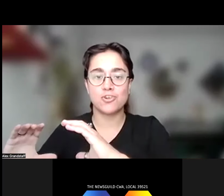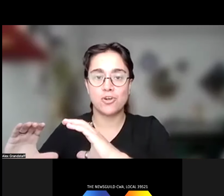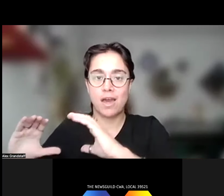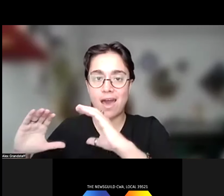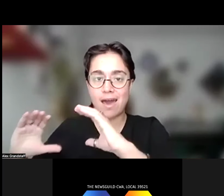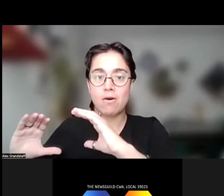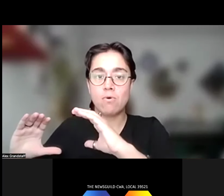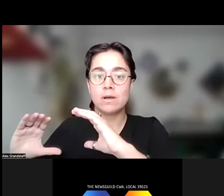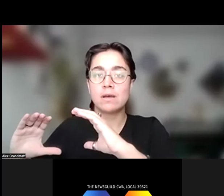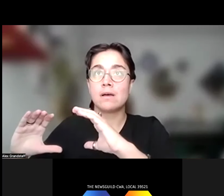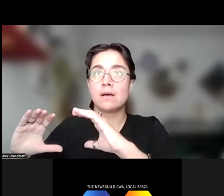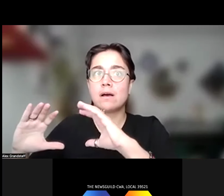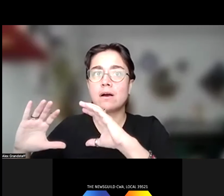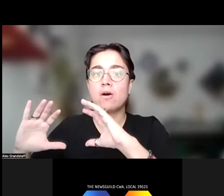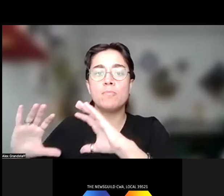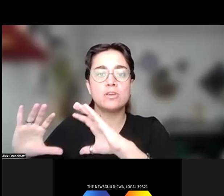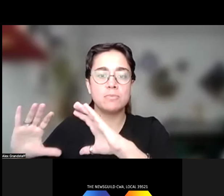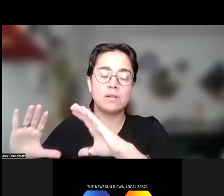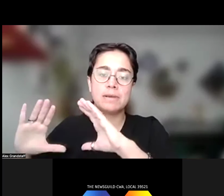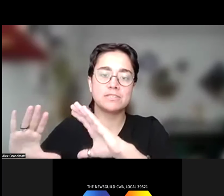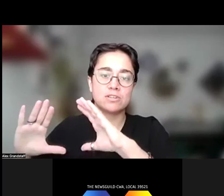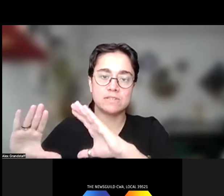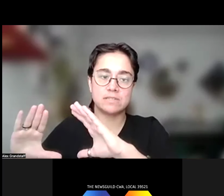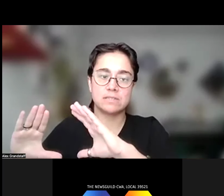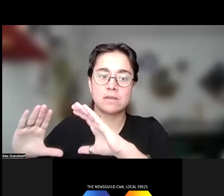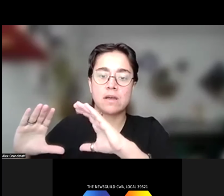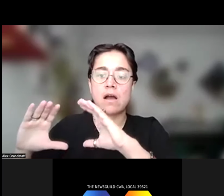a law is meant to change how